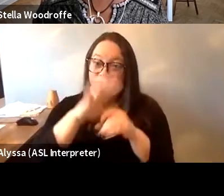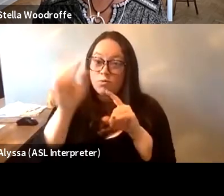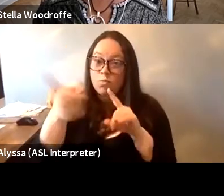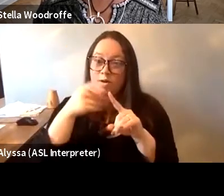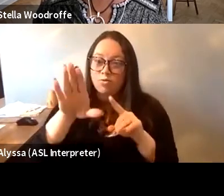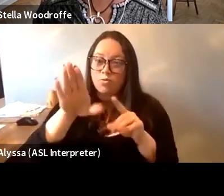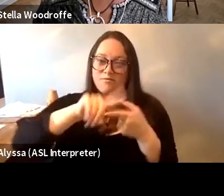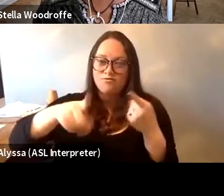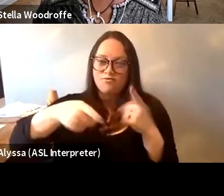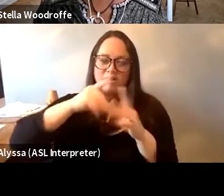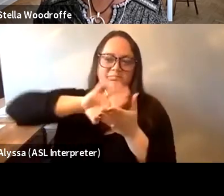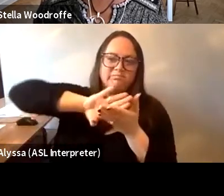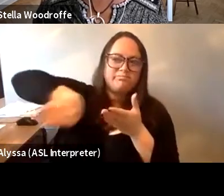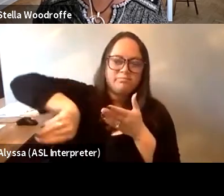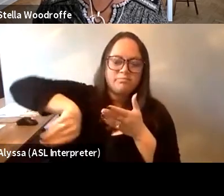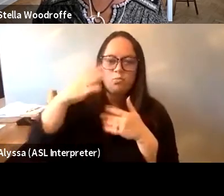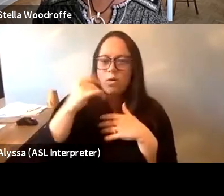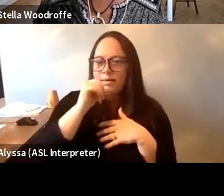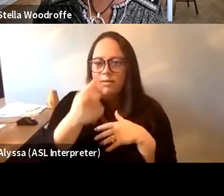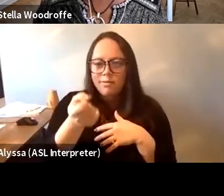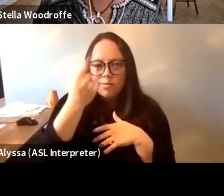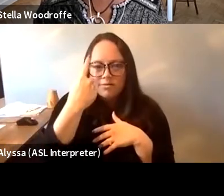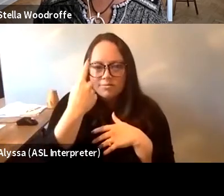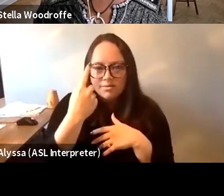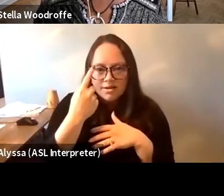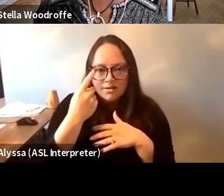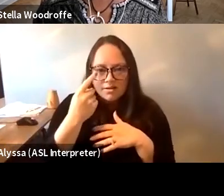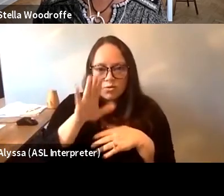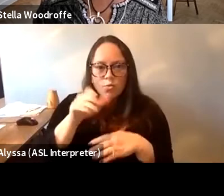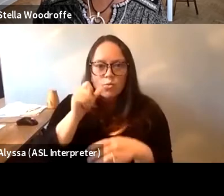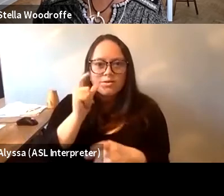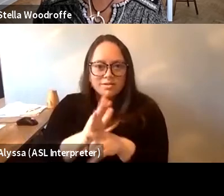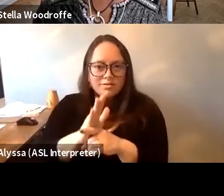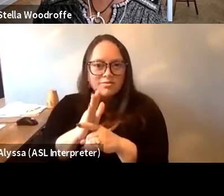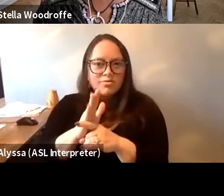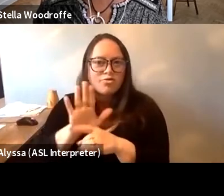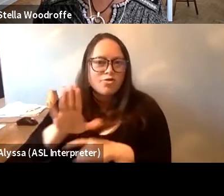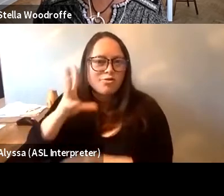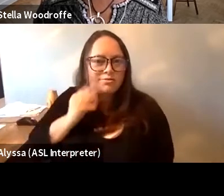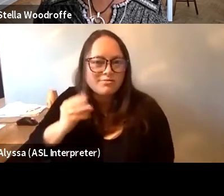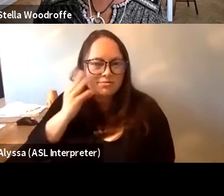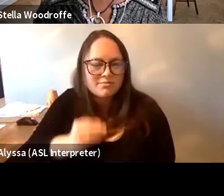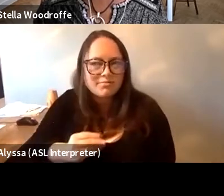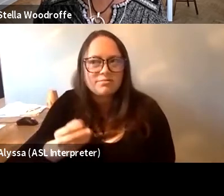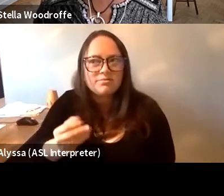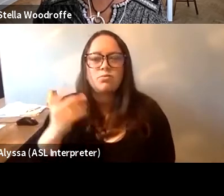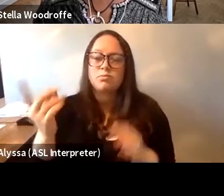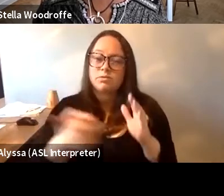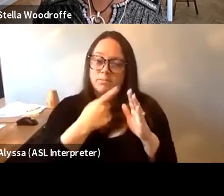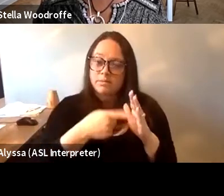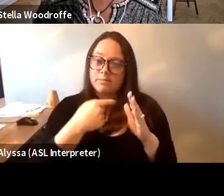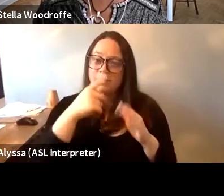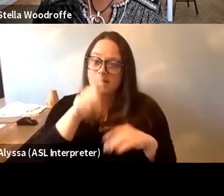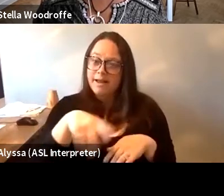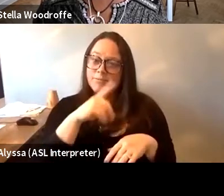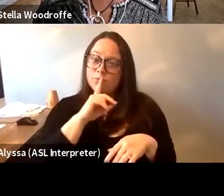understand what your sister's going through. And so sometimes I have to say to her at this point, well, those folks are not